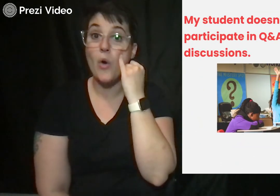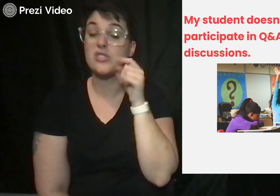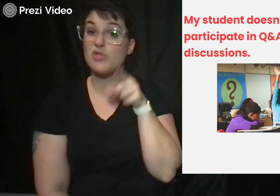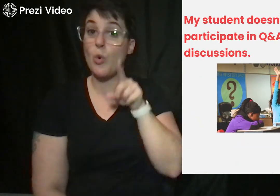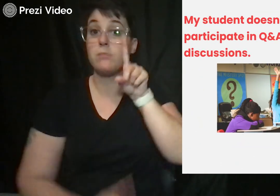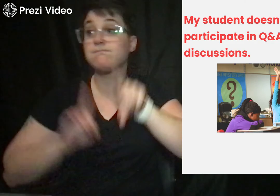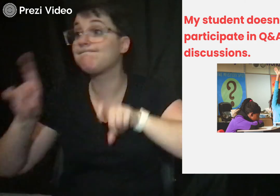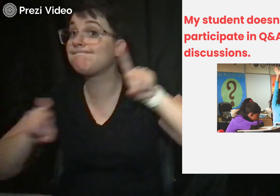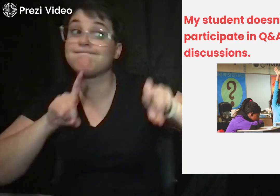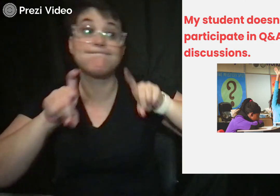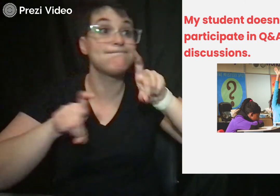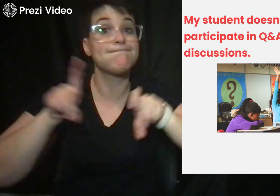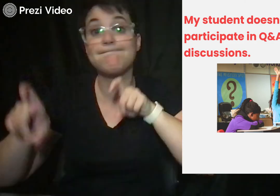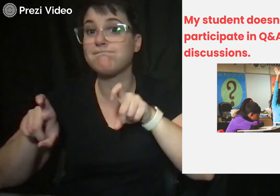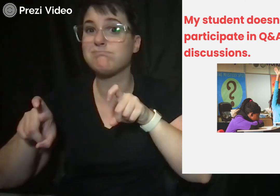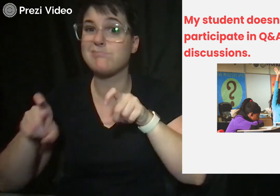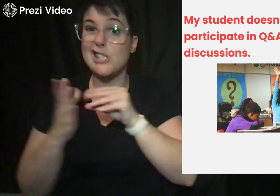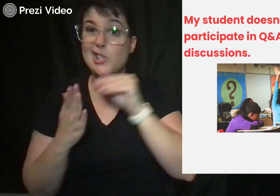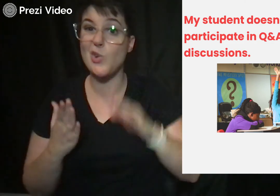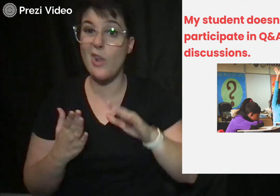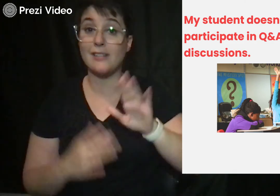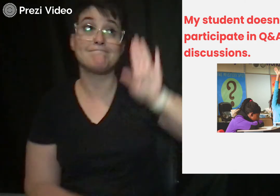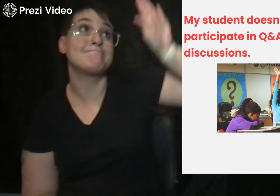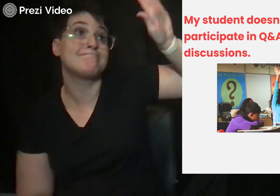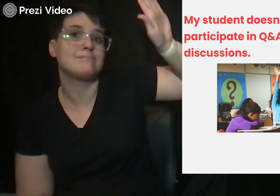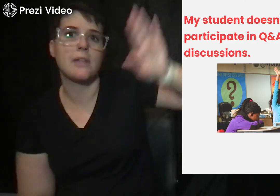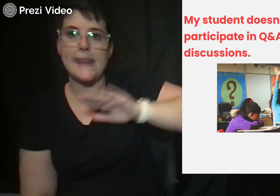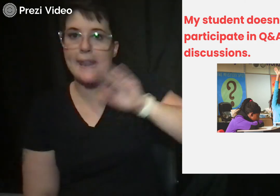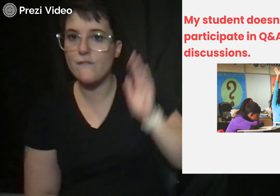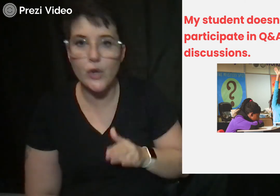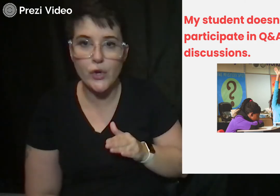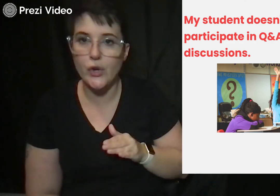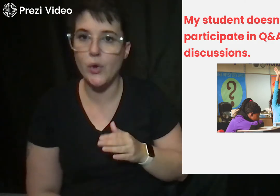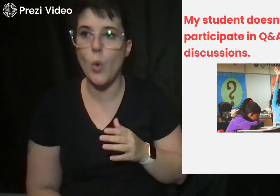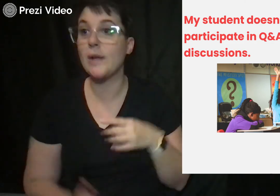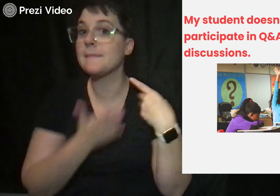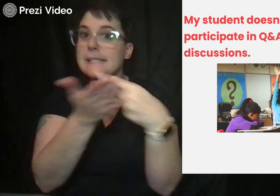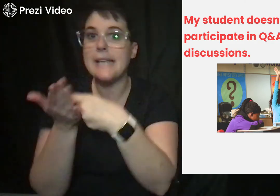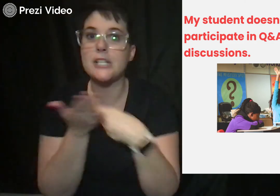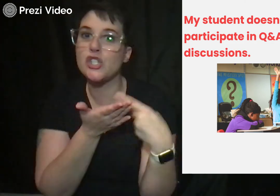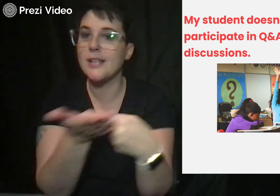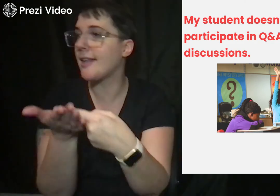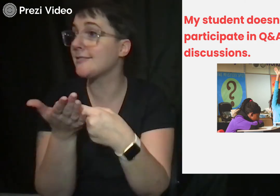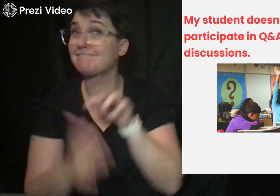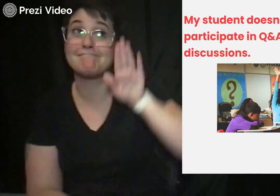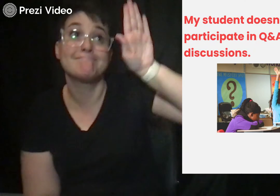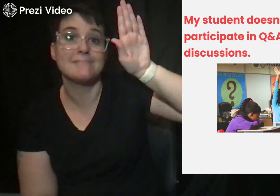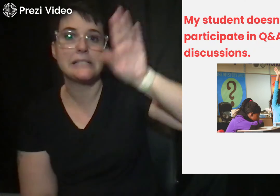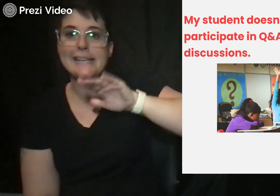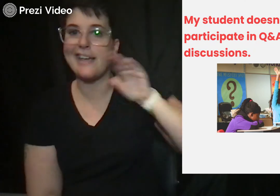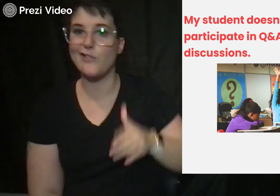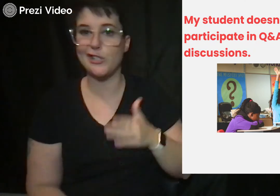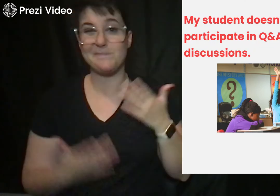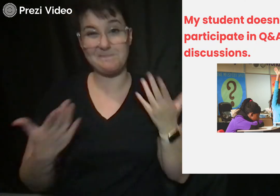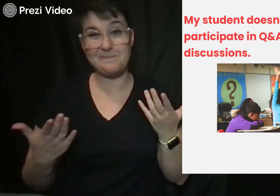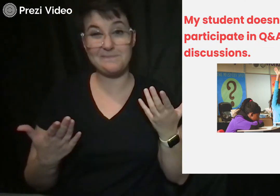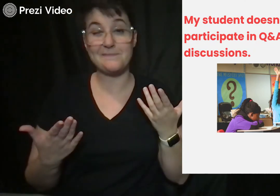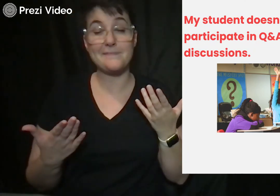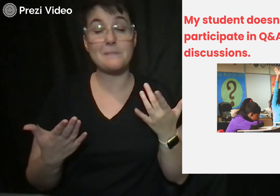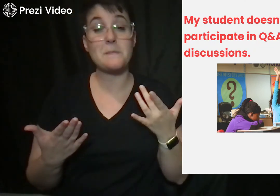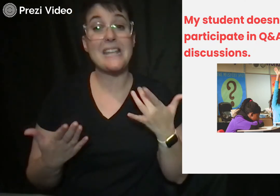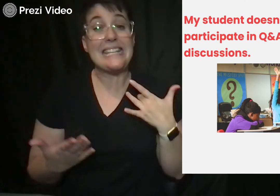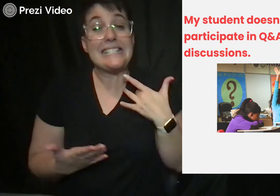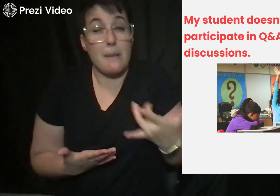Suppose your student never participates in answering questions or group discussions.